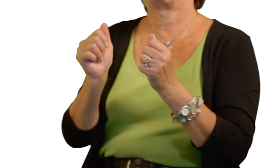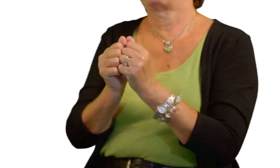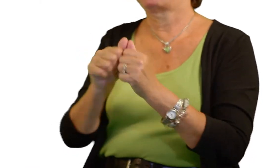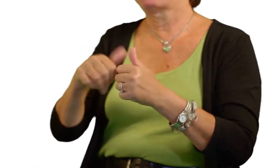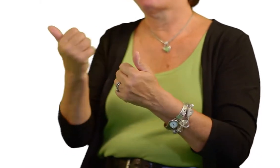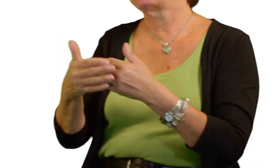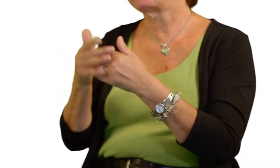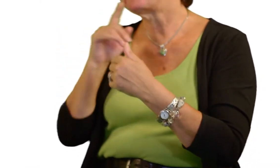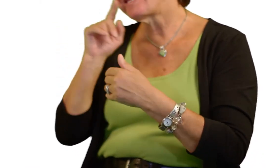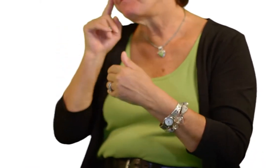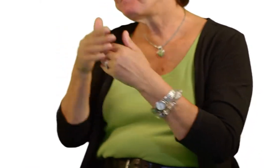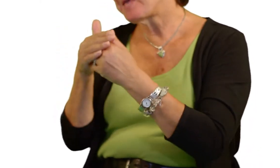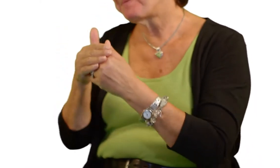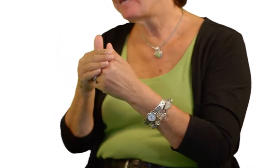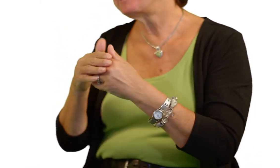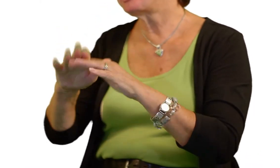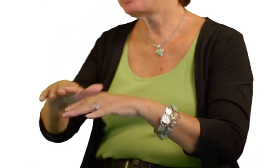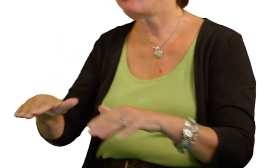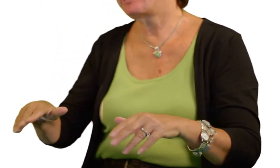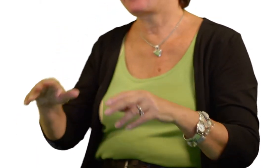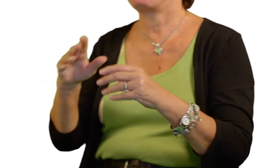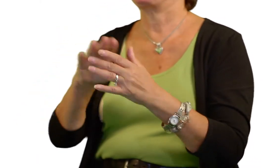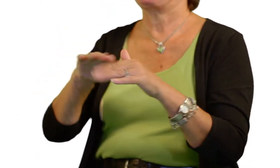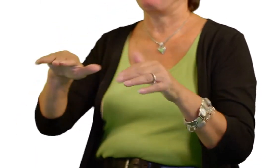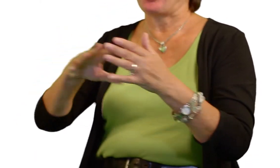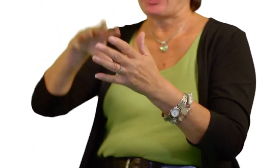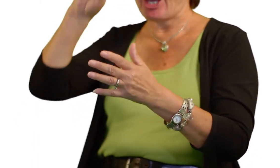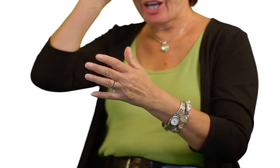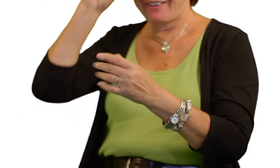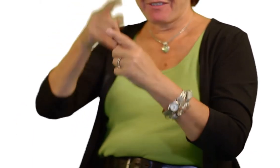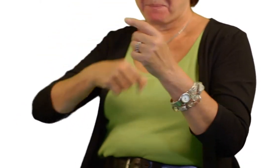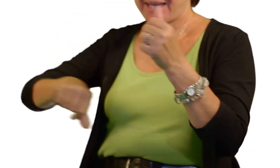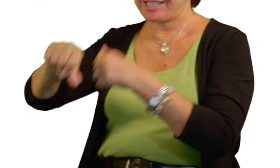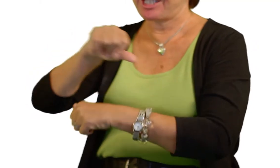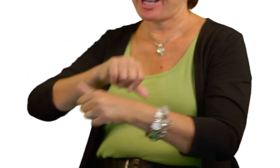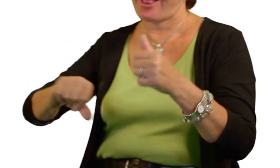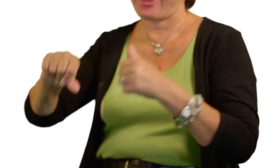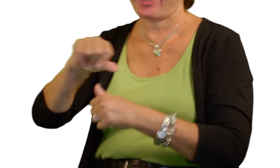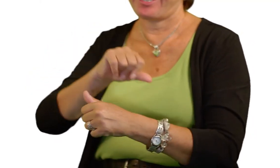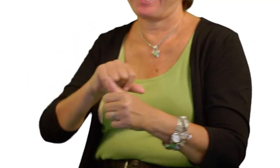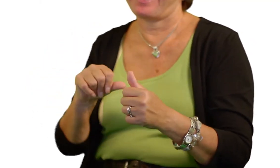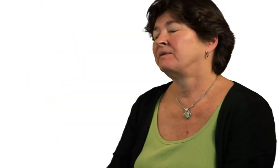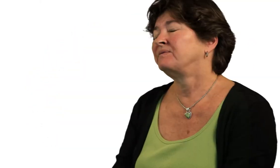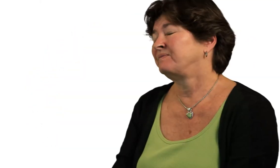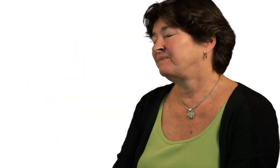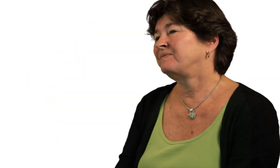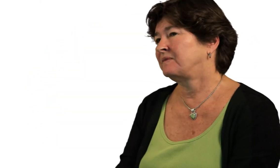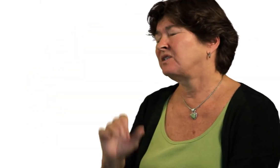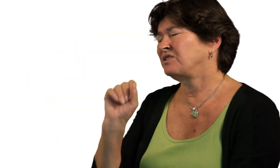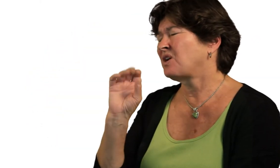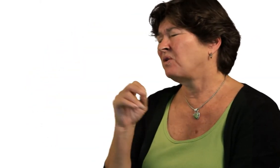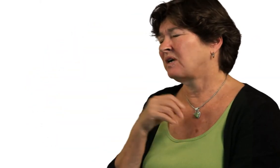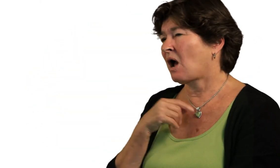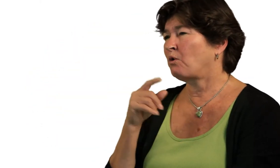or with other deaf babies and children. Because children learn from each other.